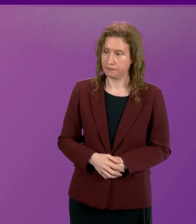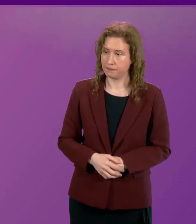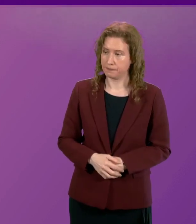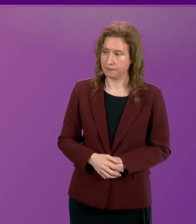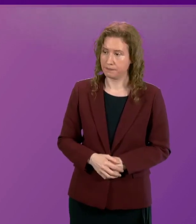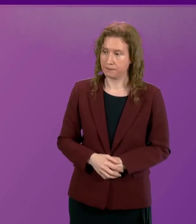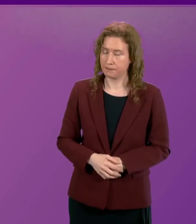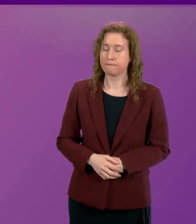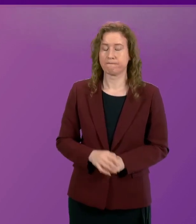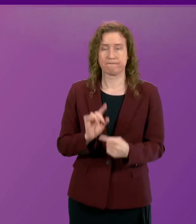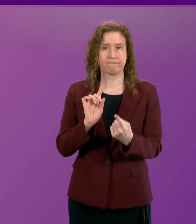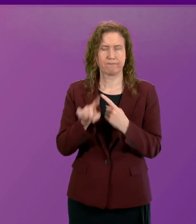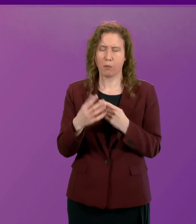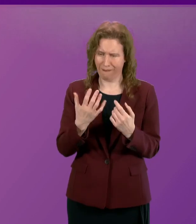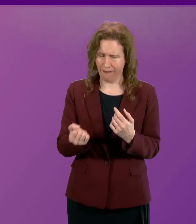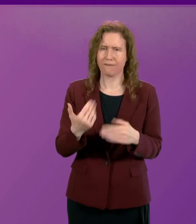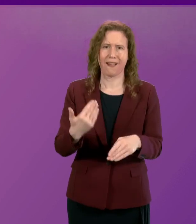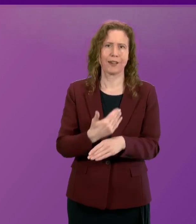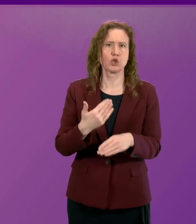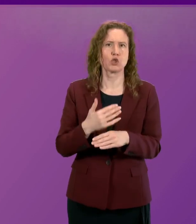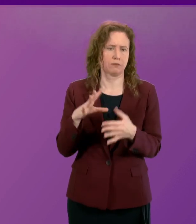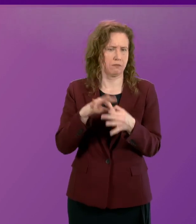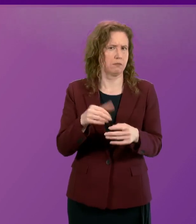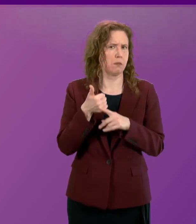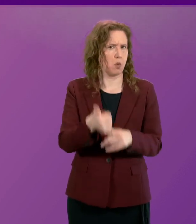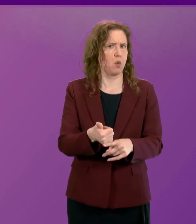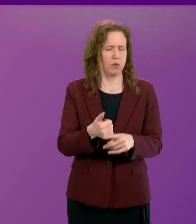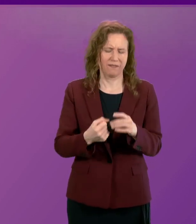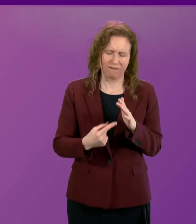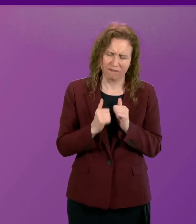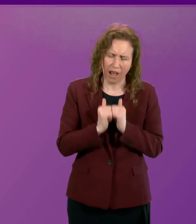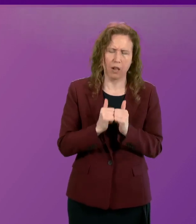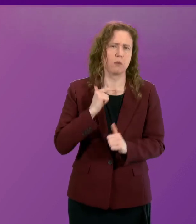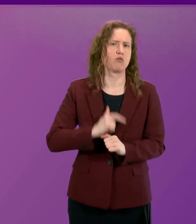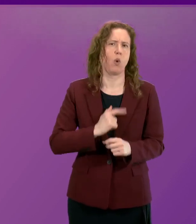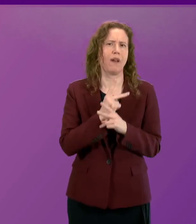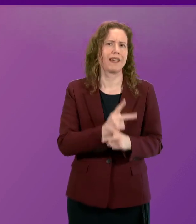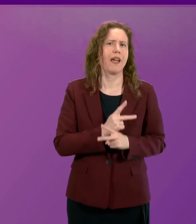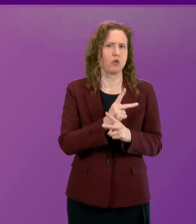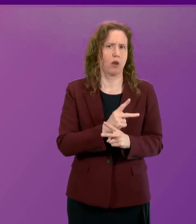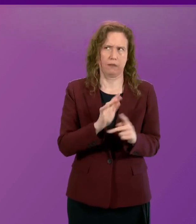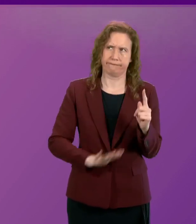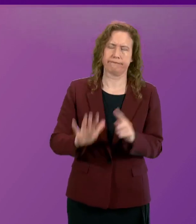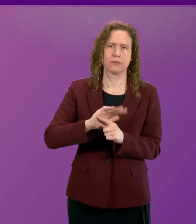We take a number of actions to support the invaluable role of carers in our society. We